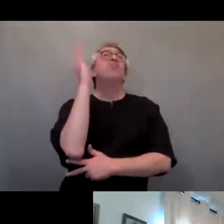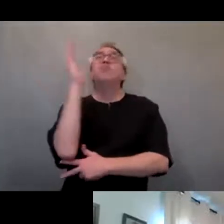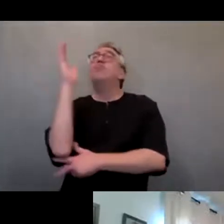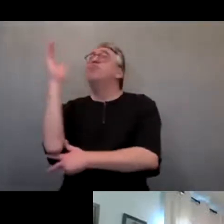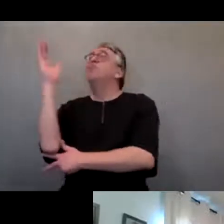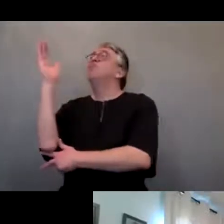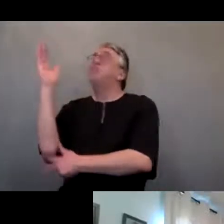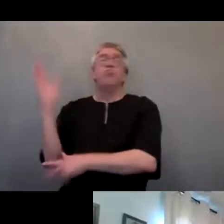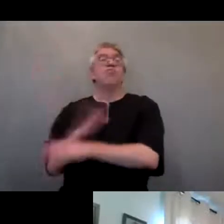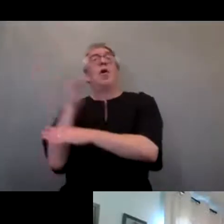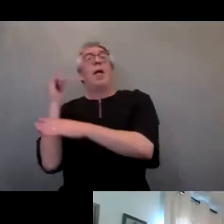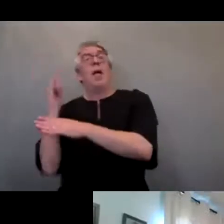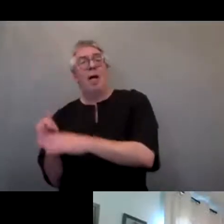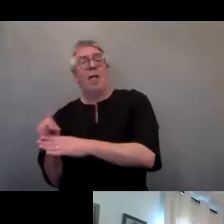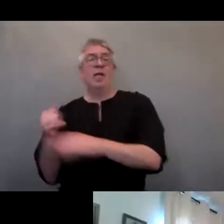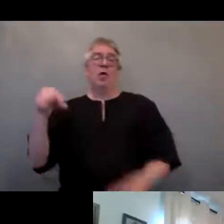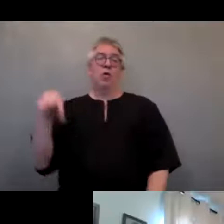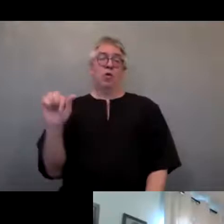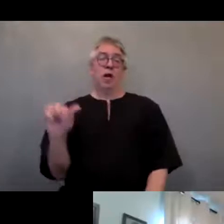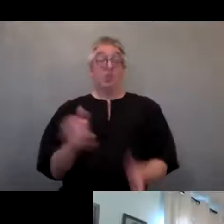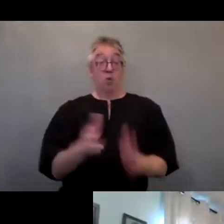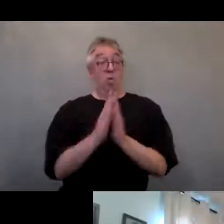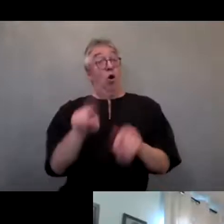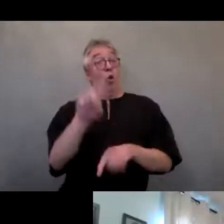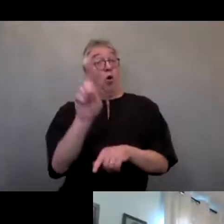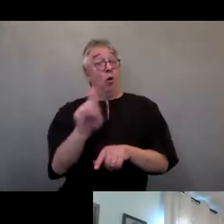will finish their presentations.